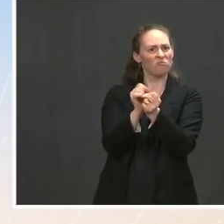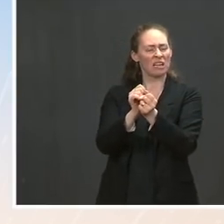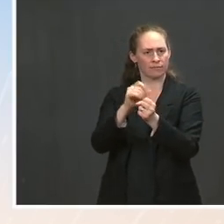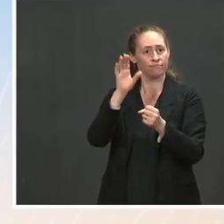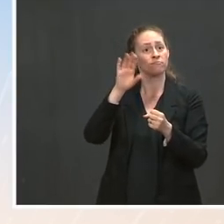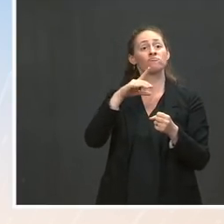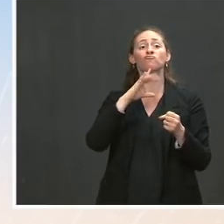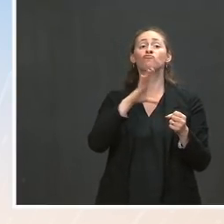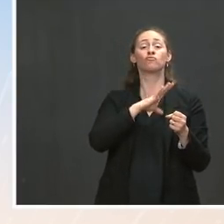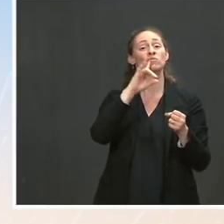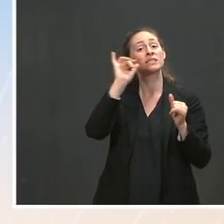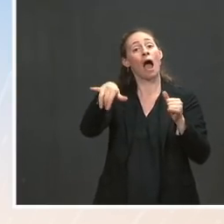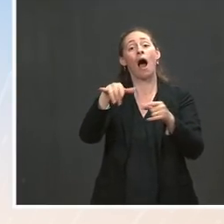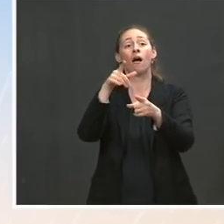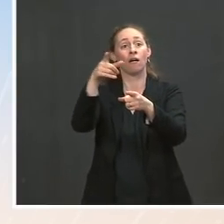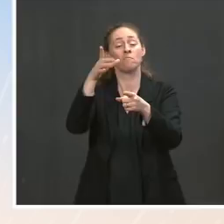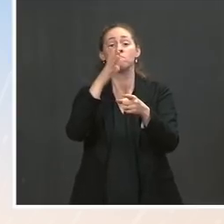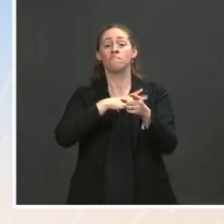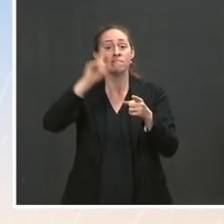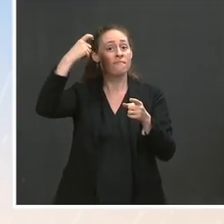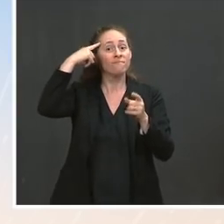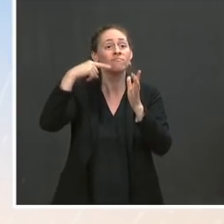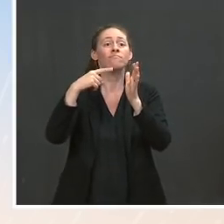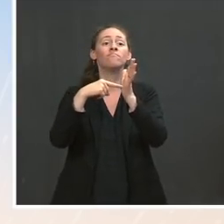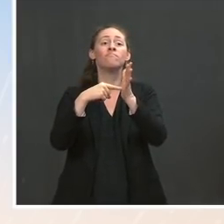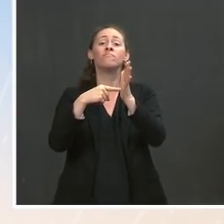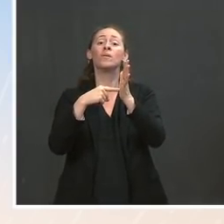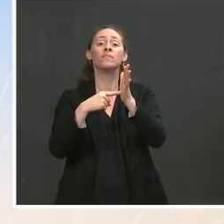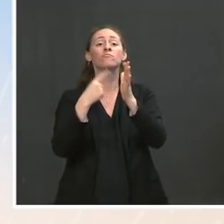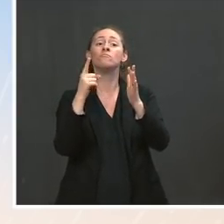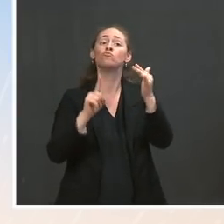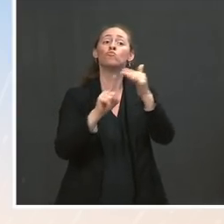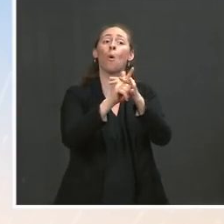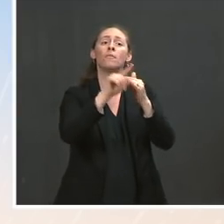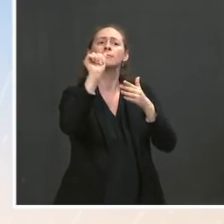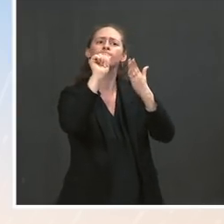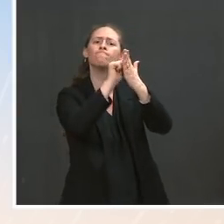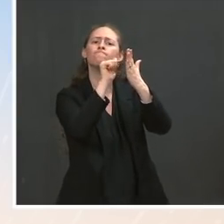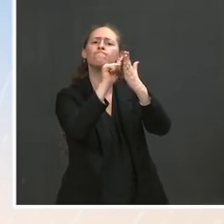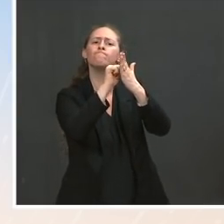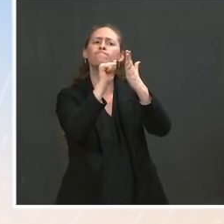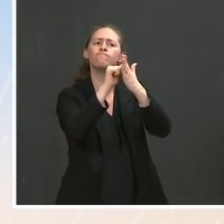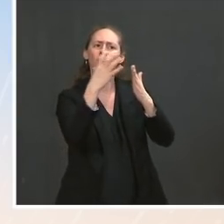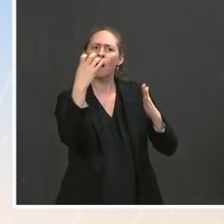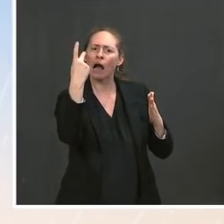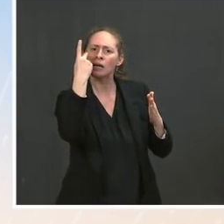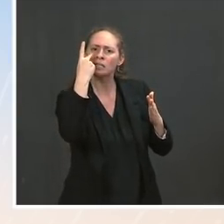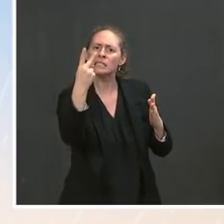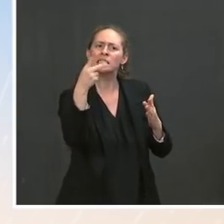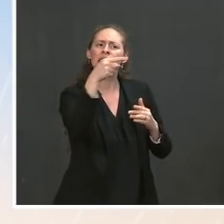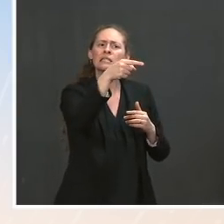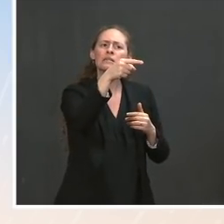to see if she could watch a bill being signed into law. The largest concern here,